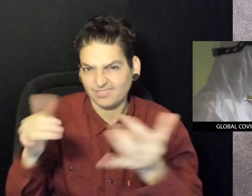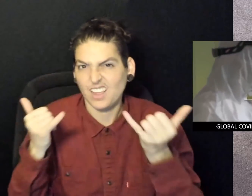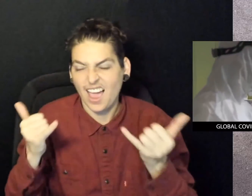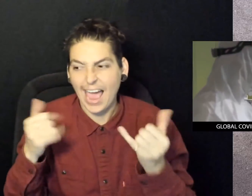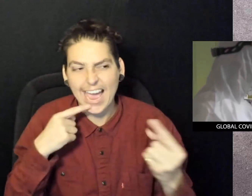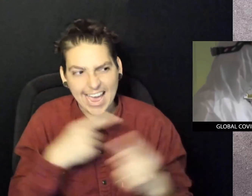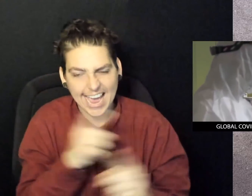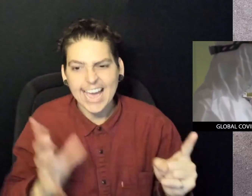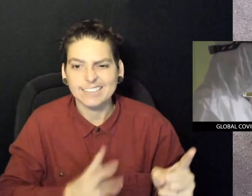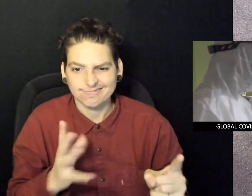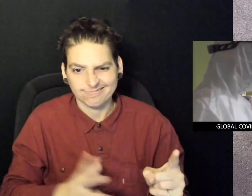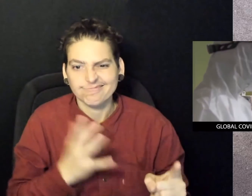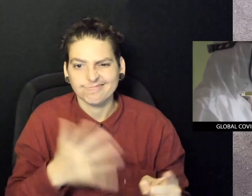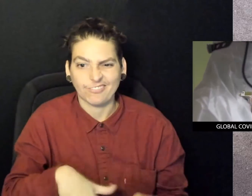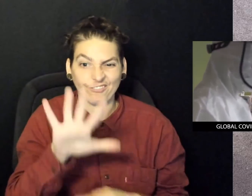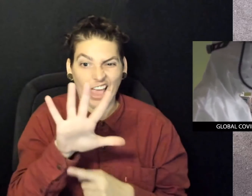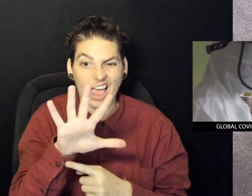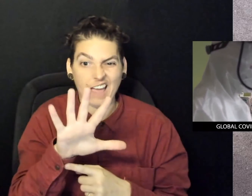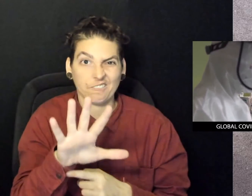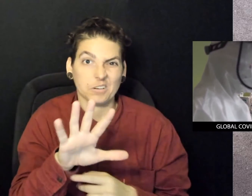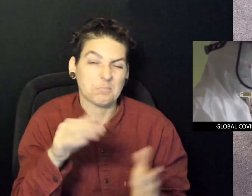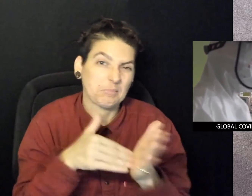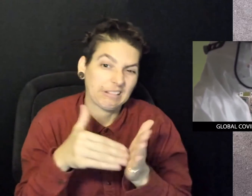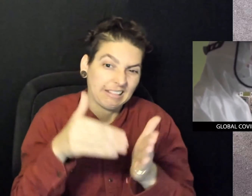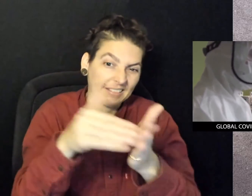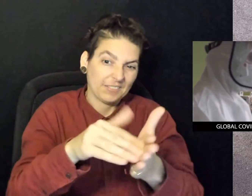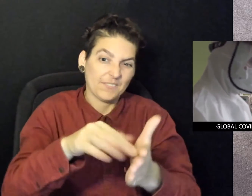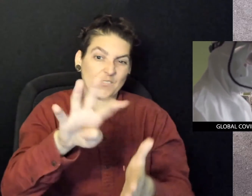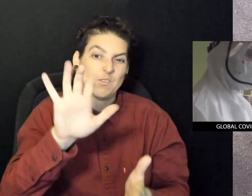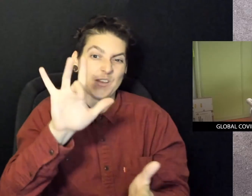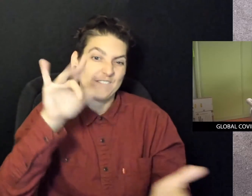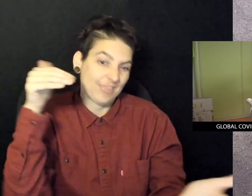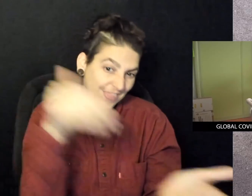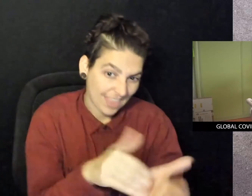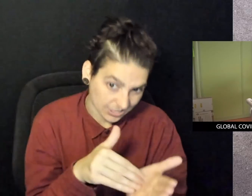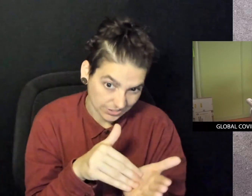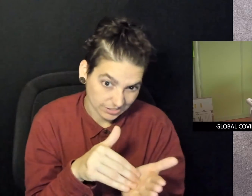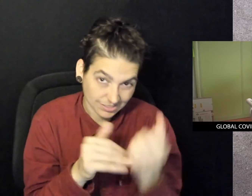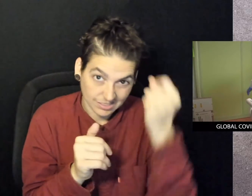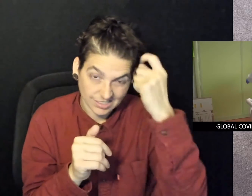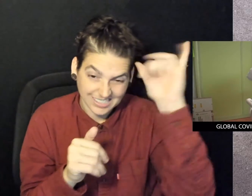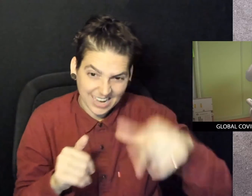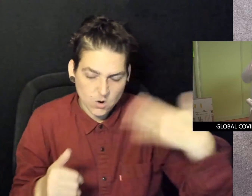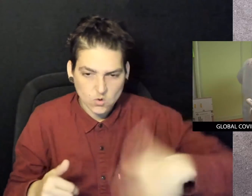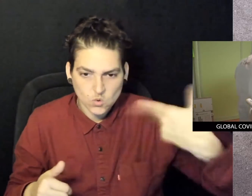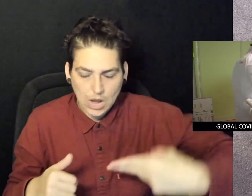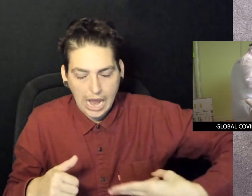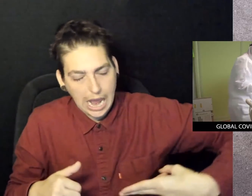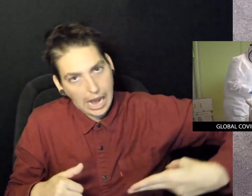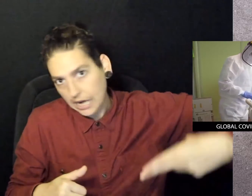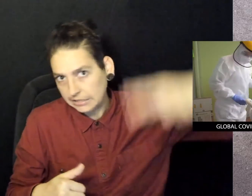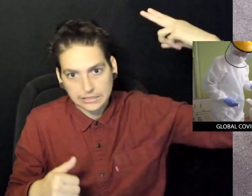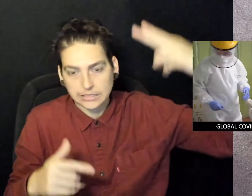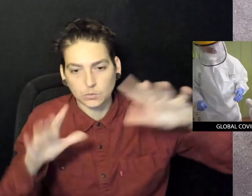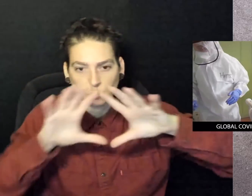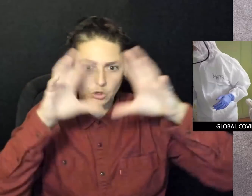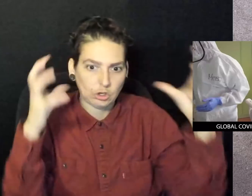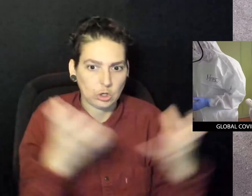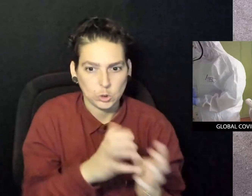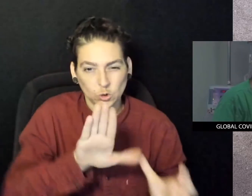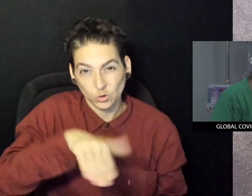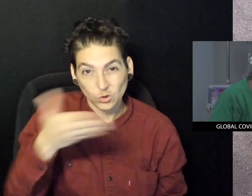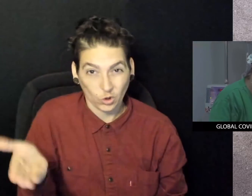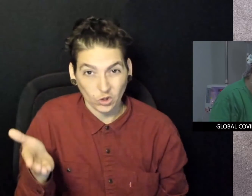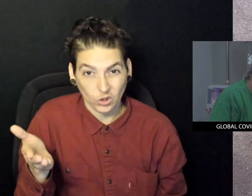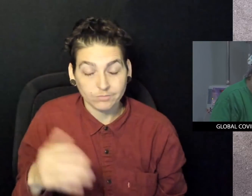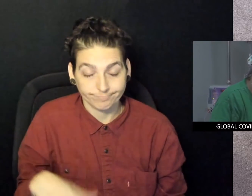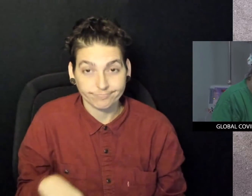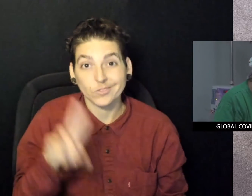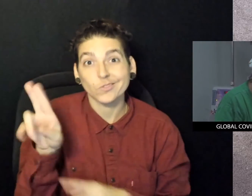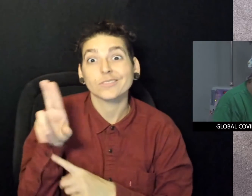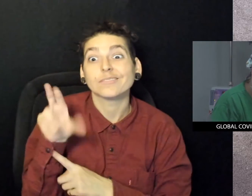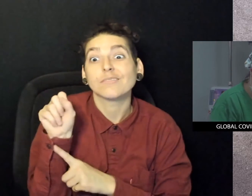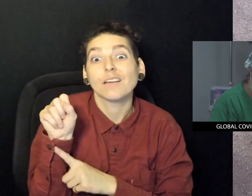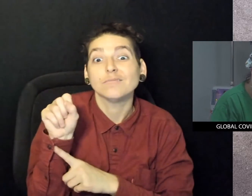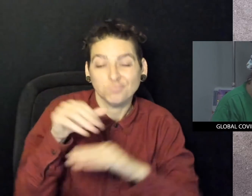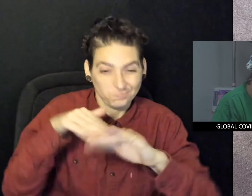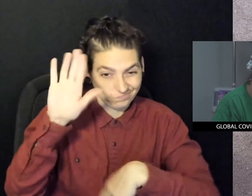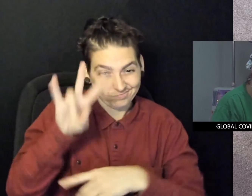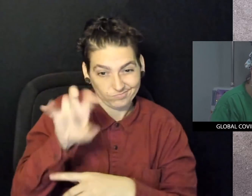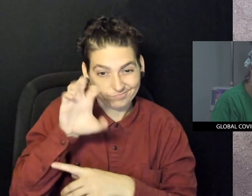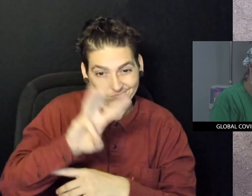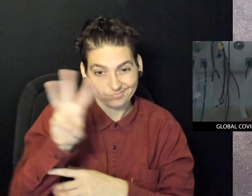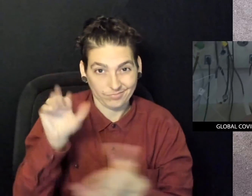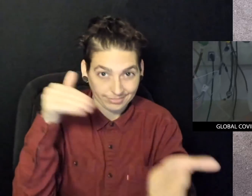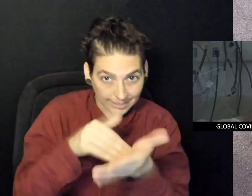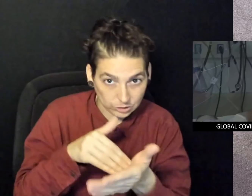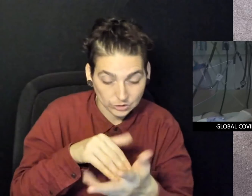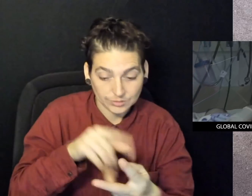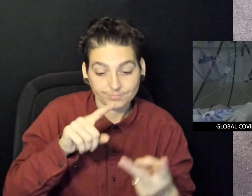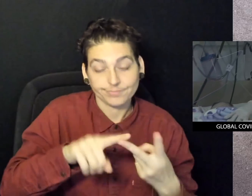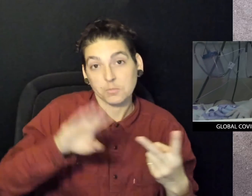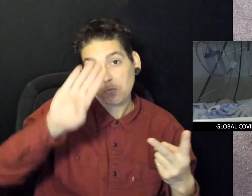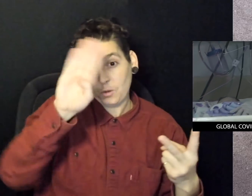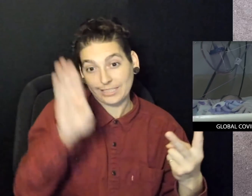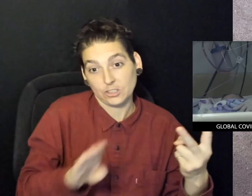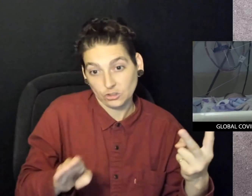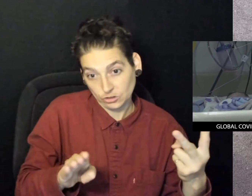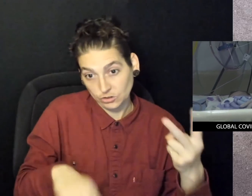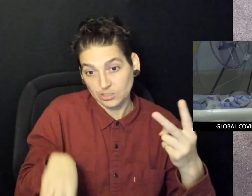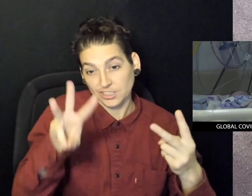University is now officially 5,425,000 the highest toll in the world is a US with more